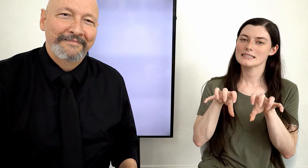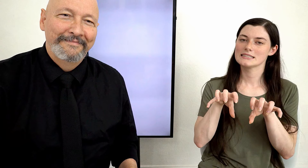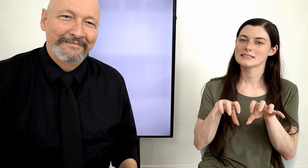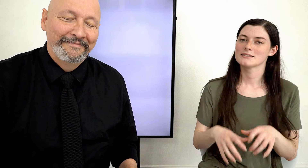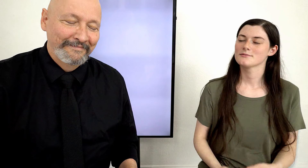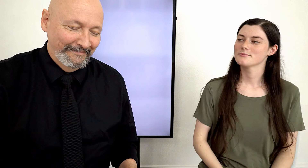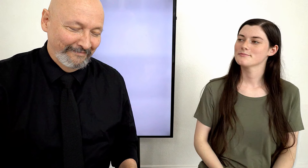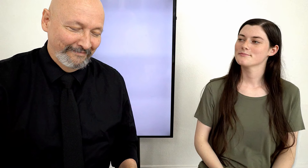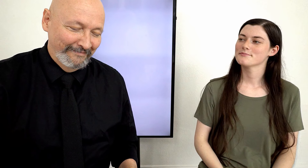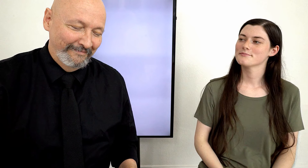ice